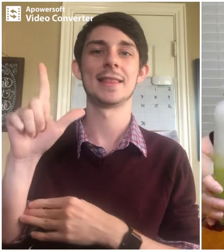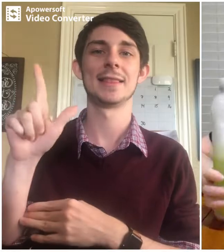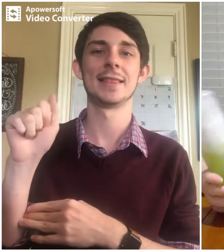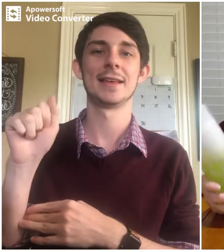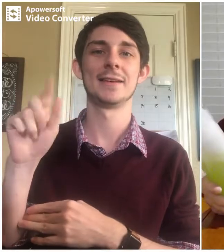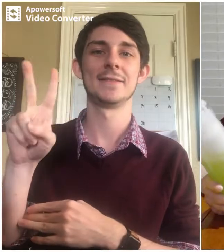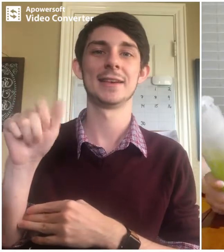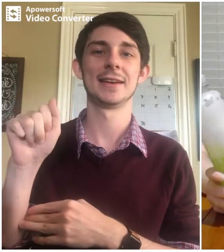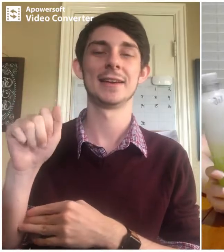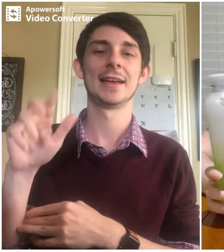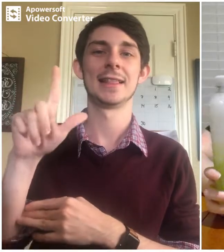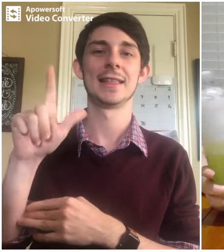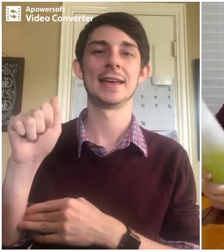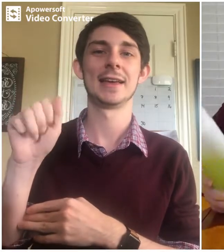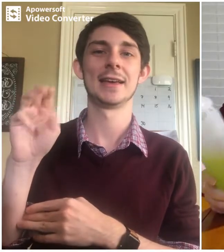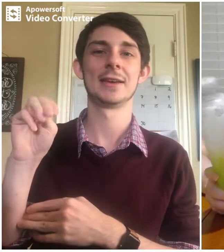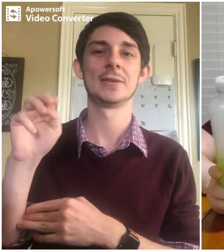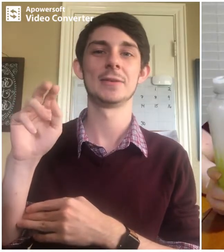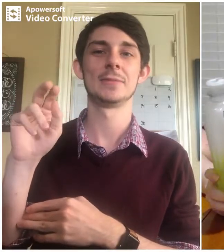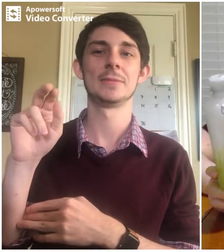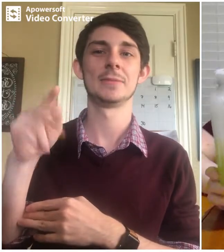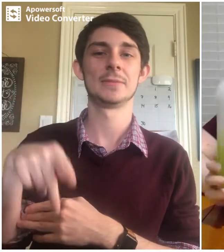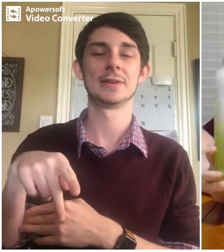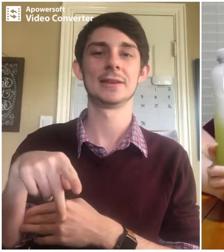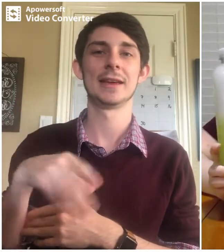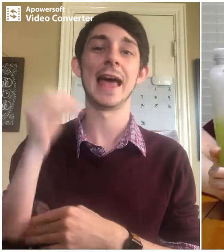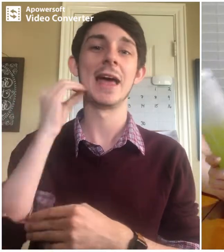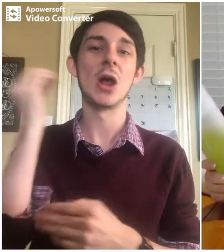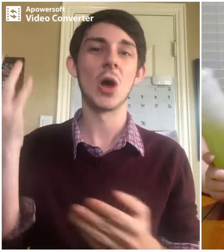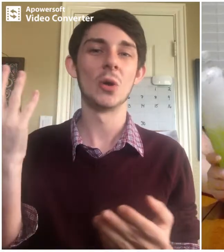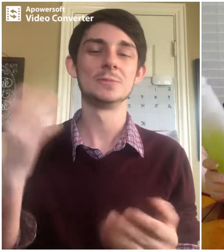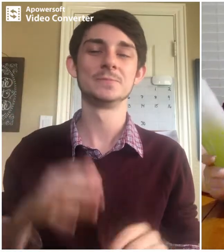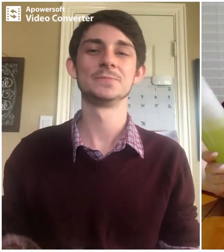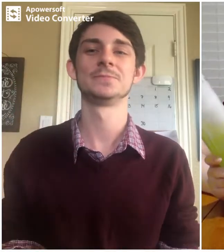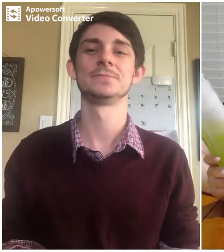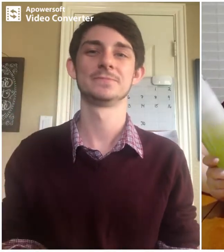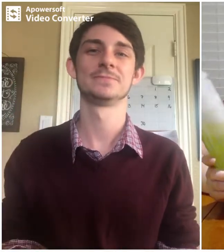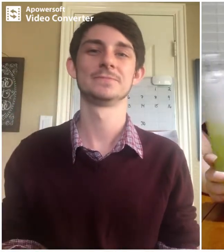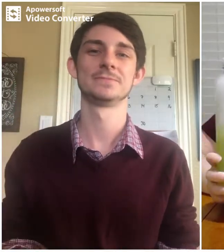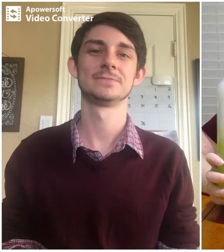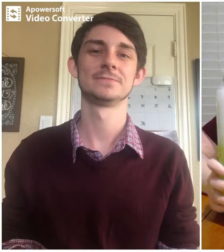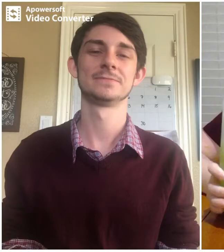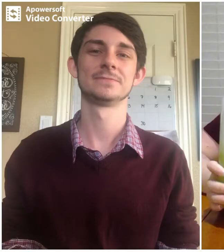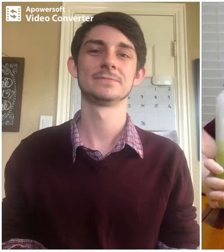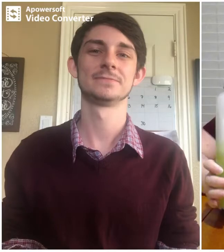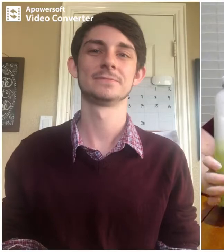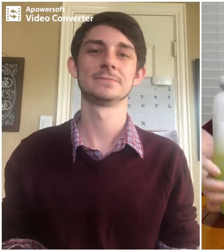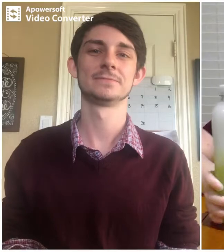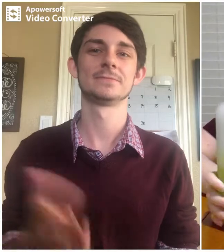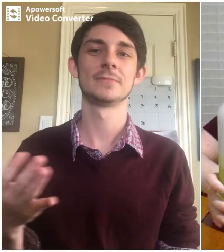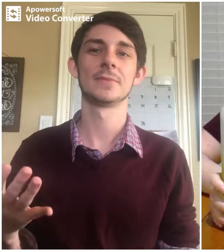general there are so many incredible things in our world that we can make and make learning about science super fun! Thank you for watching I hope you